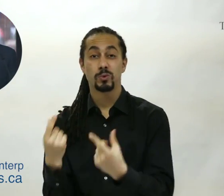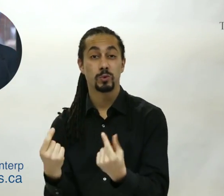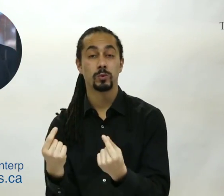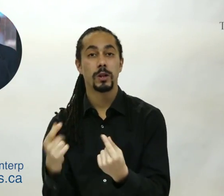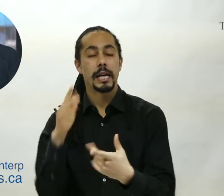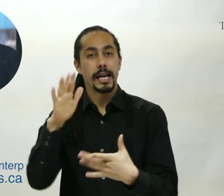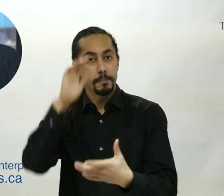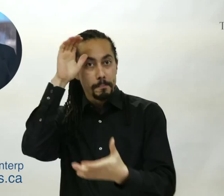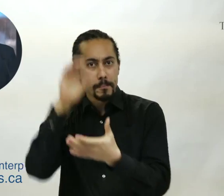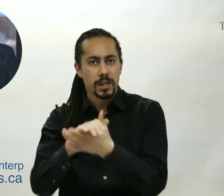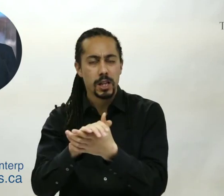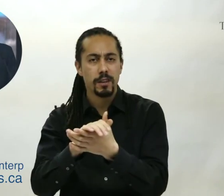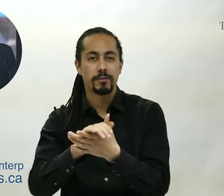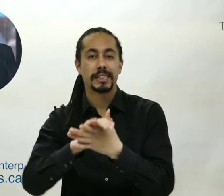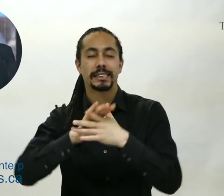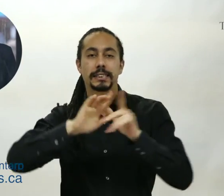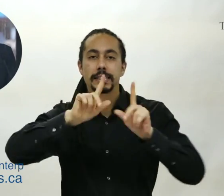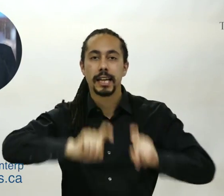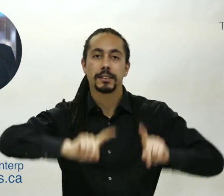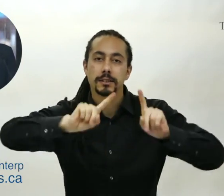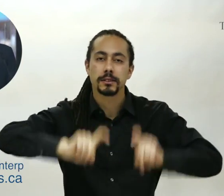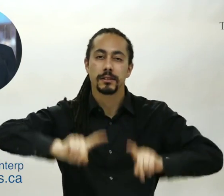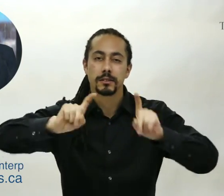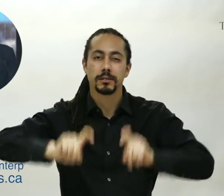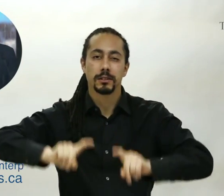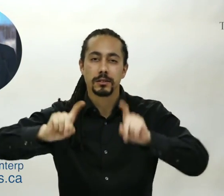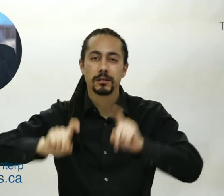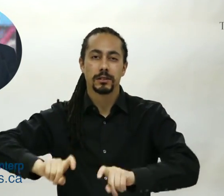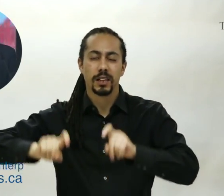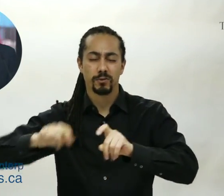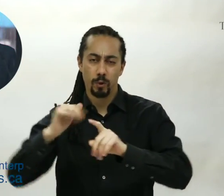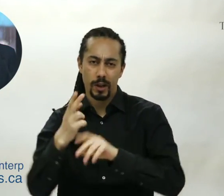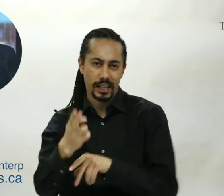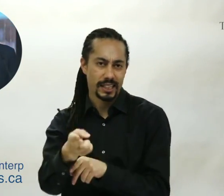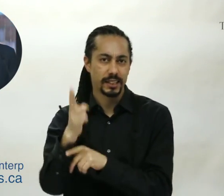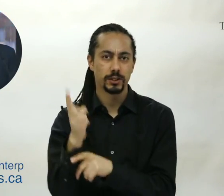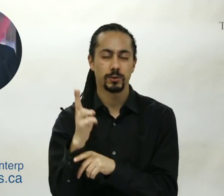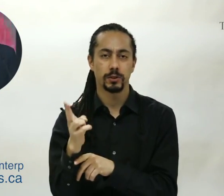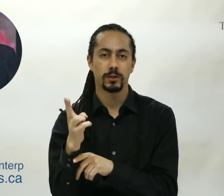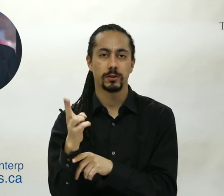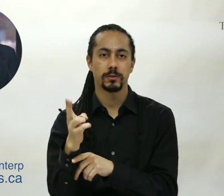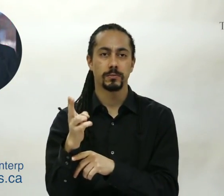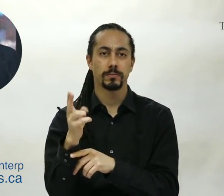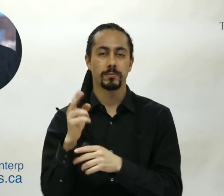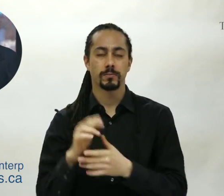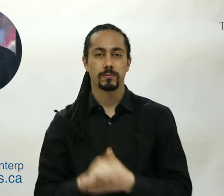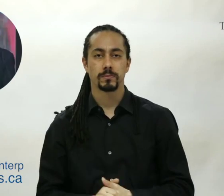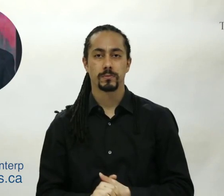the hard surface of circumstance and history. On core principles